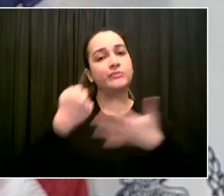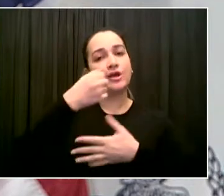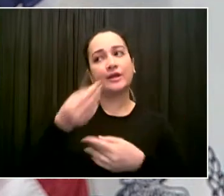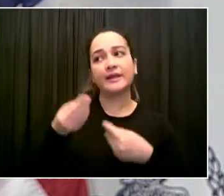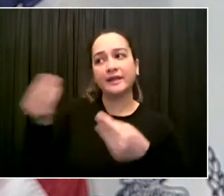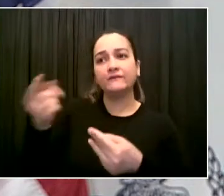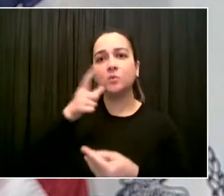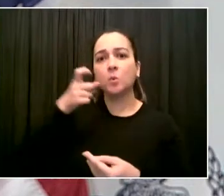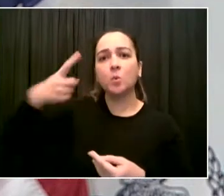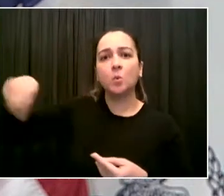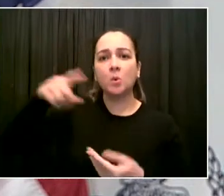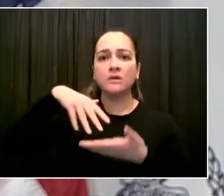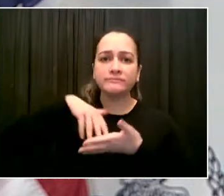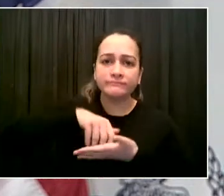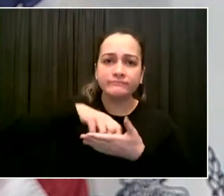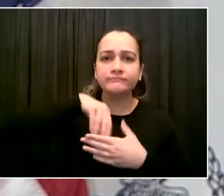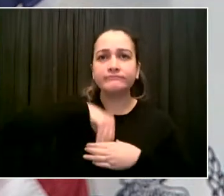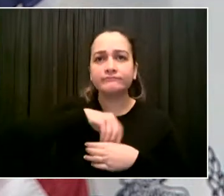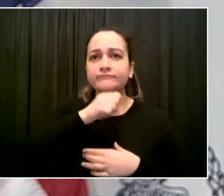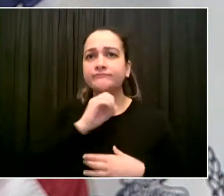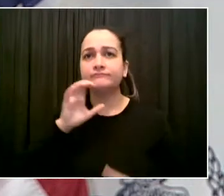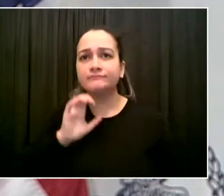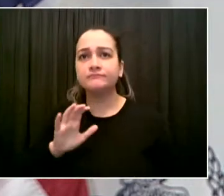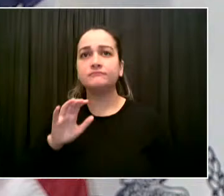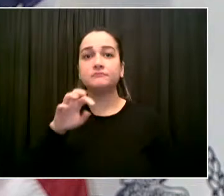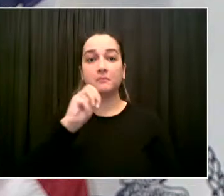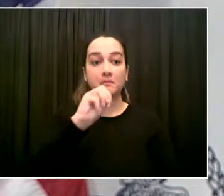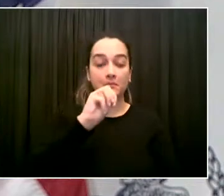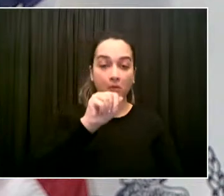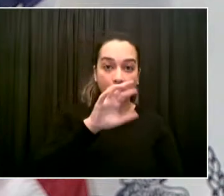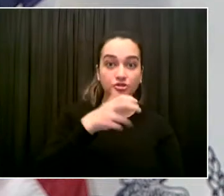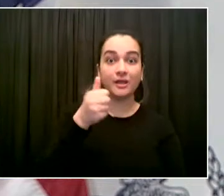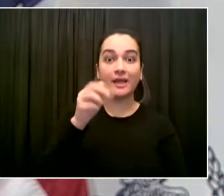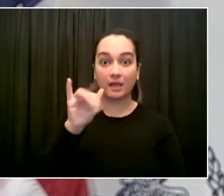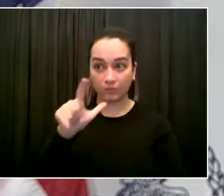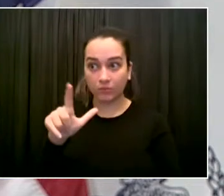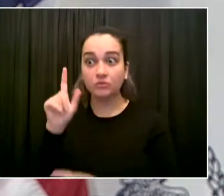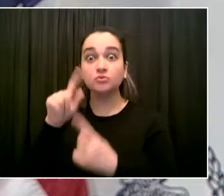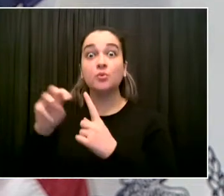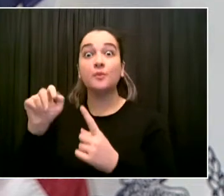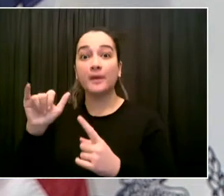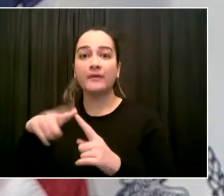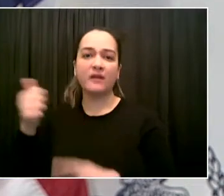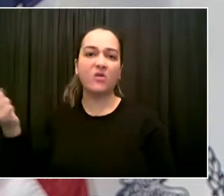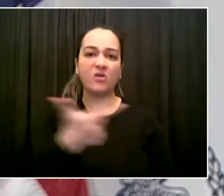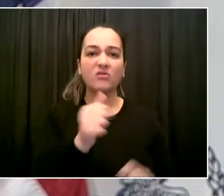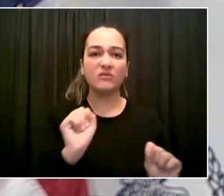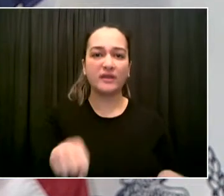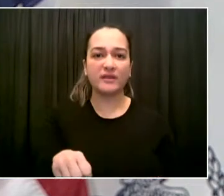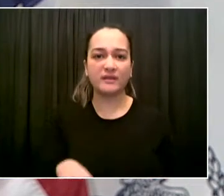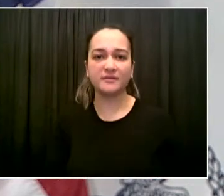ESSENTIAL WORKERS. INIT MAKES SENSE TO STAY THAT WAY FOR THE REMAINDER OF MARCH AND APRIL. THENENN OMAY 1 OPEN UP TO